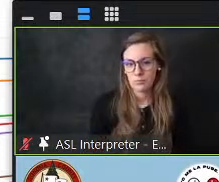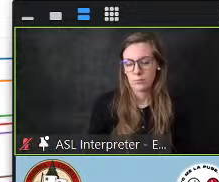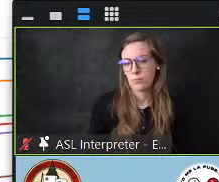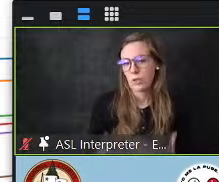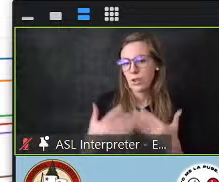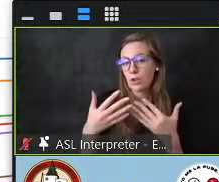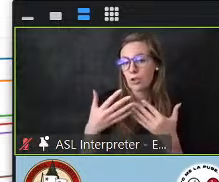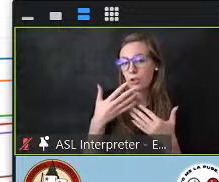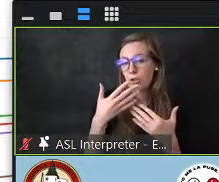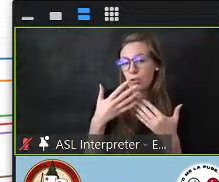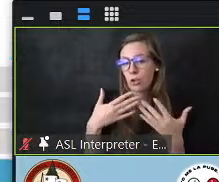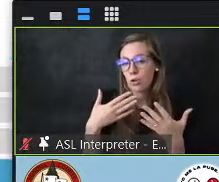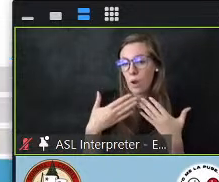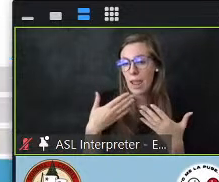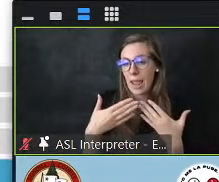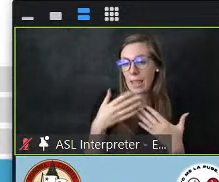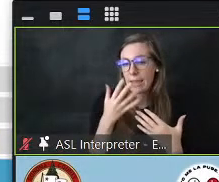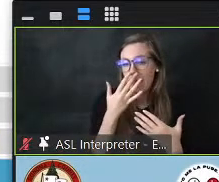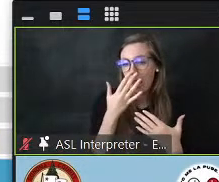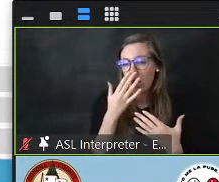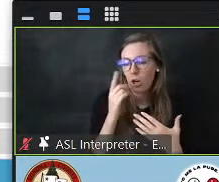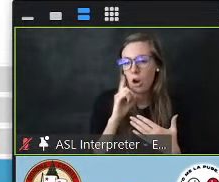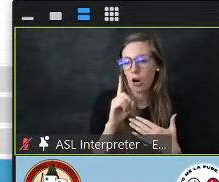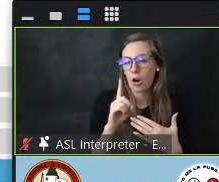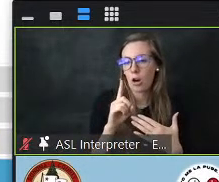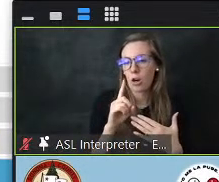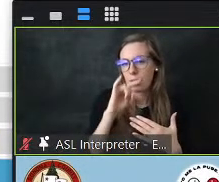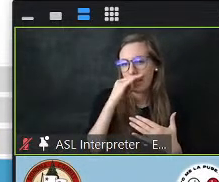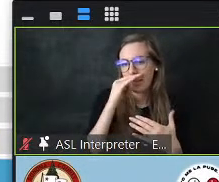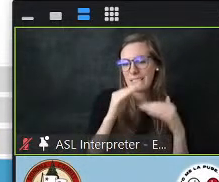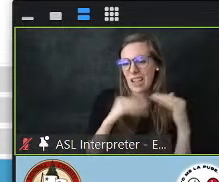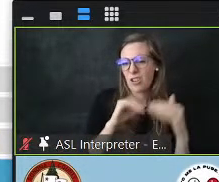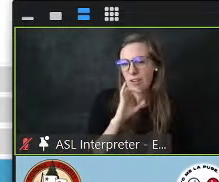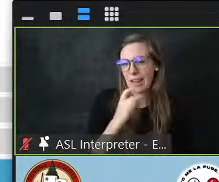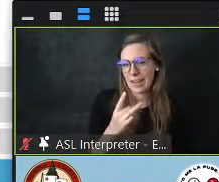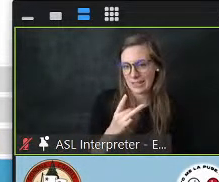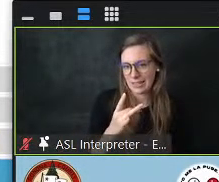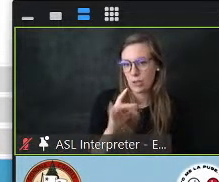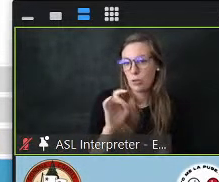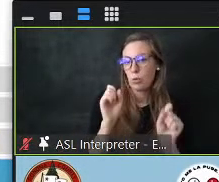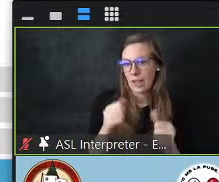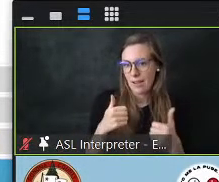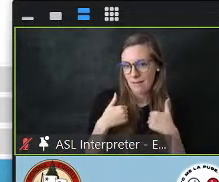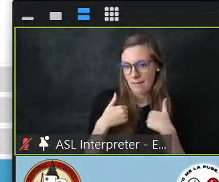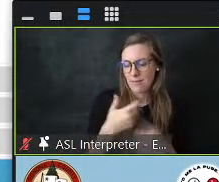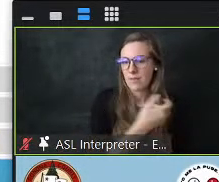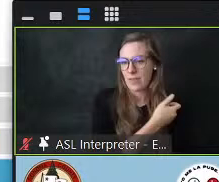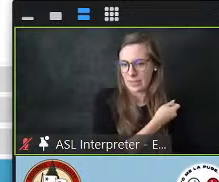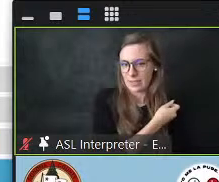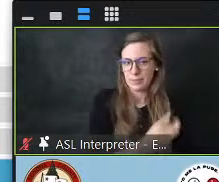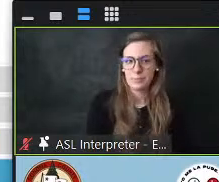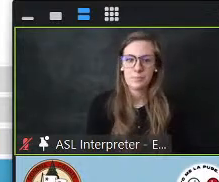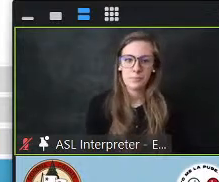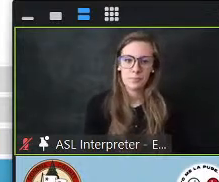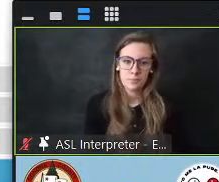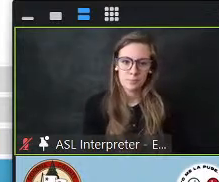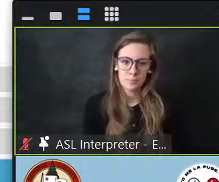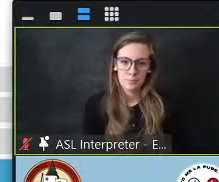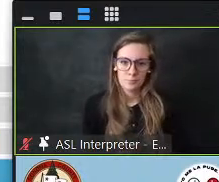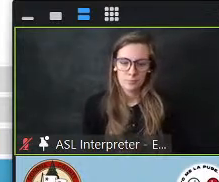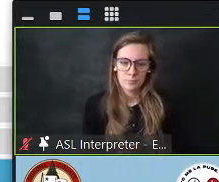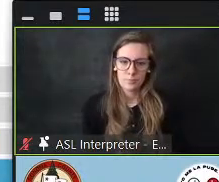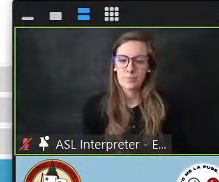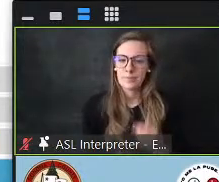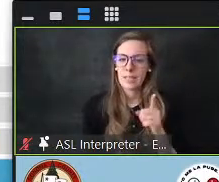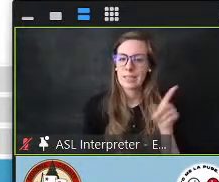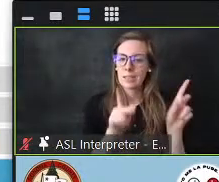We see the proportion by ethnicity,